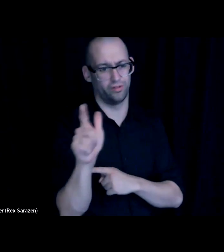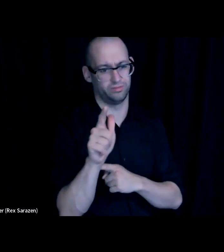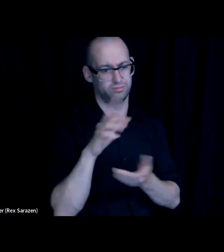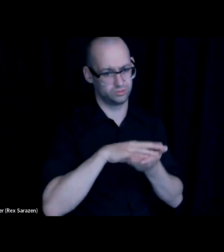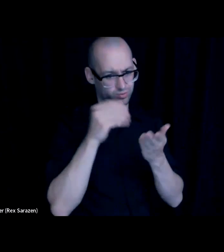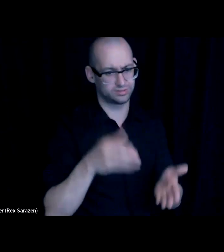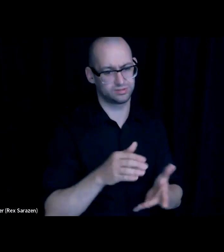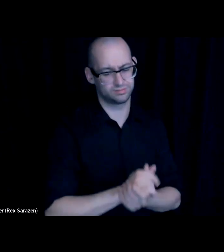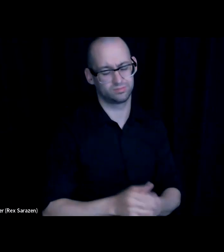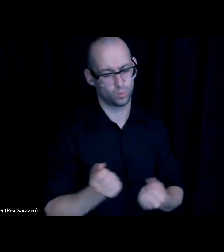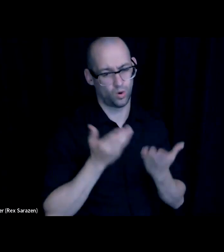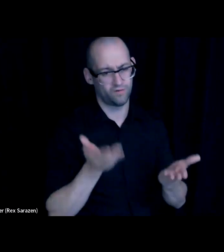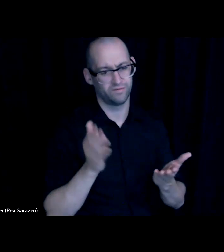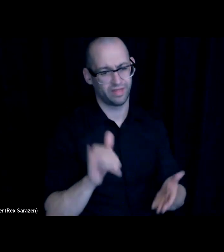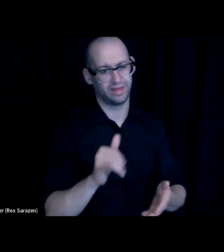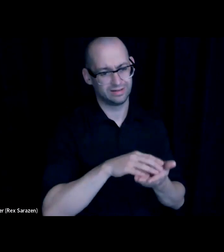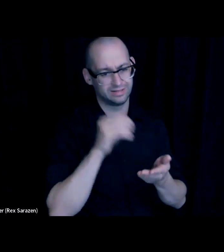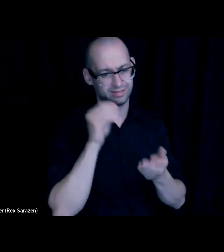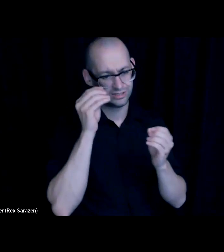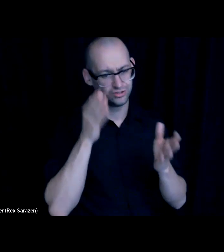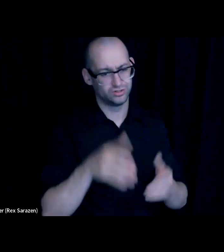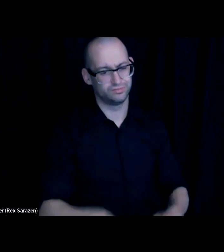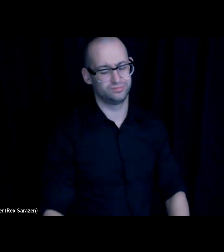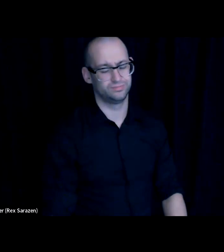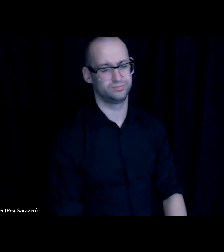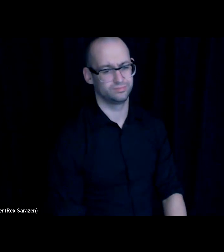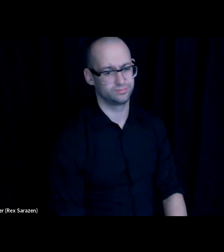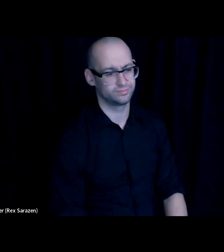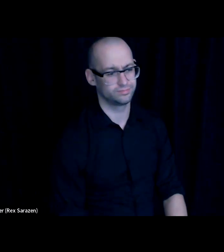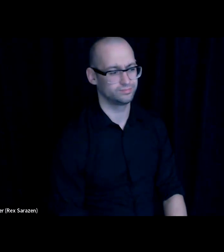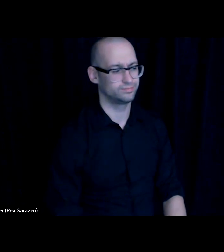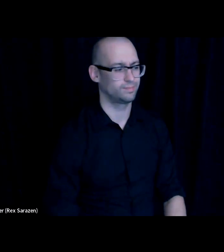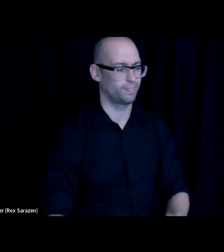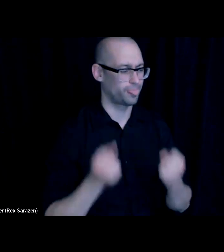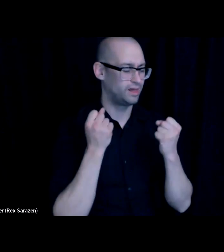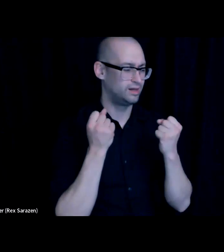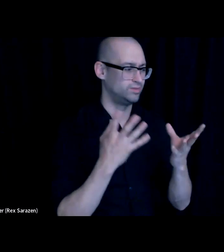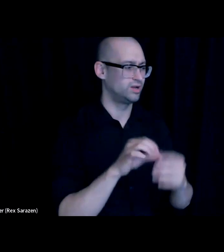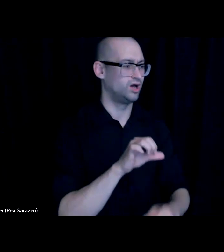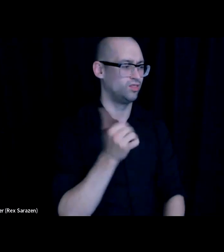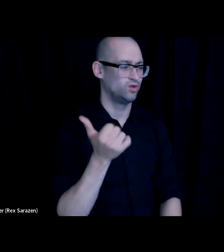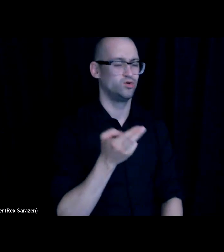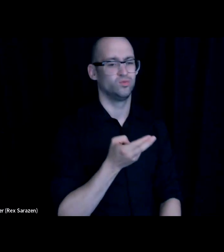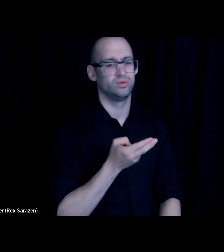that we offer our teachers through our website and many other resources and tools, through